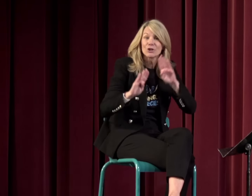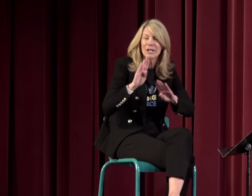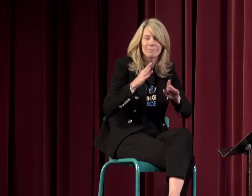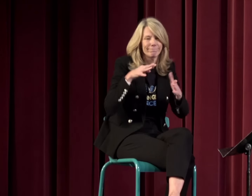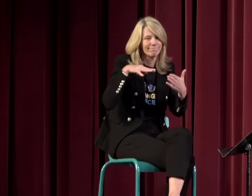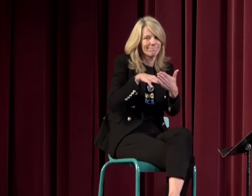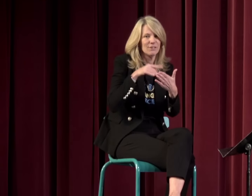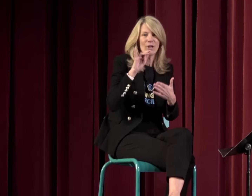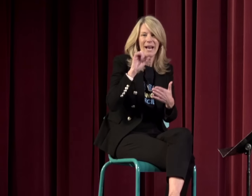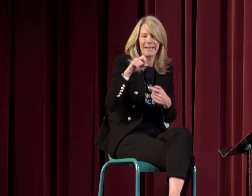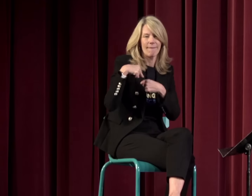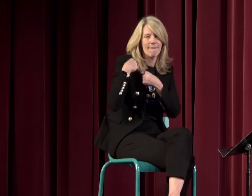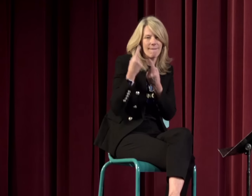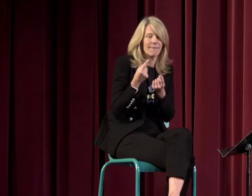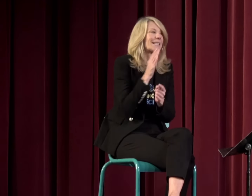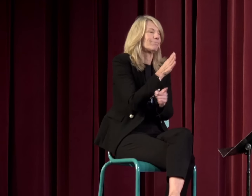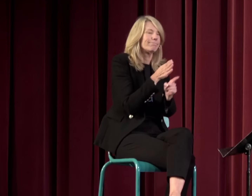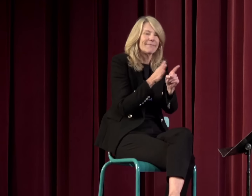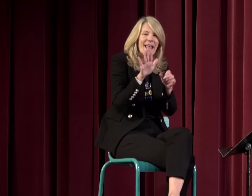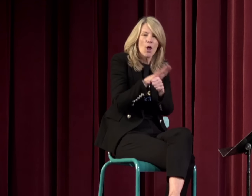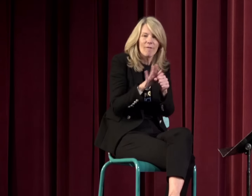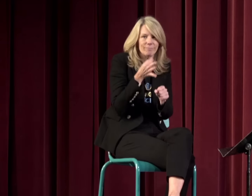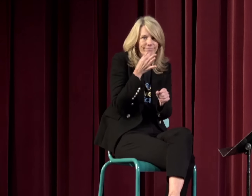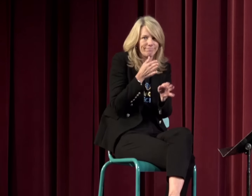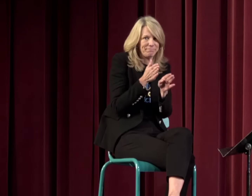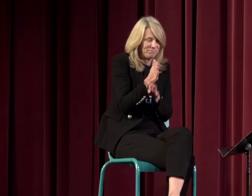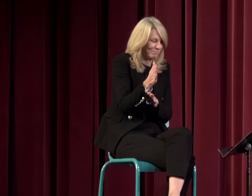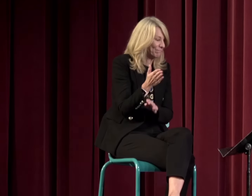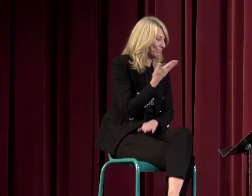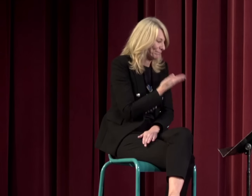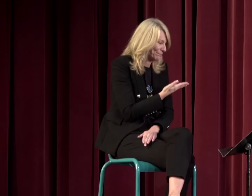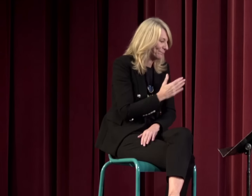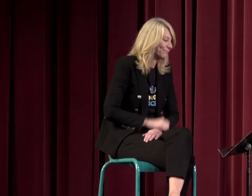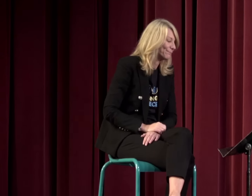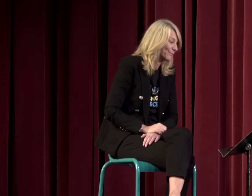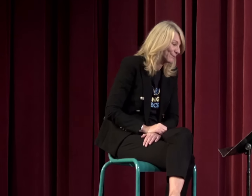who is a professor in the biology department studying areas of genetics is his expertise.